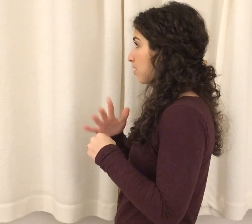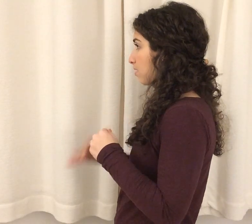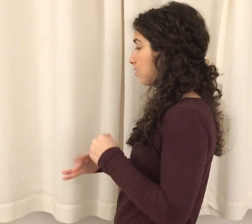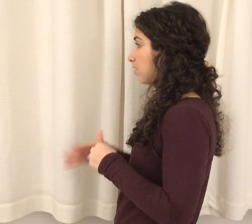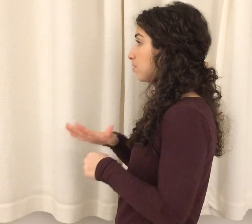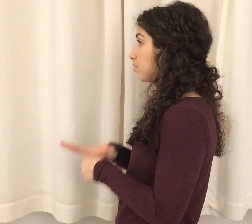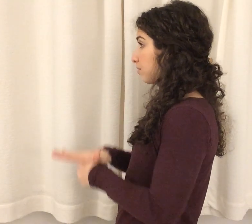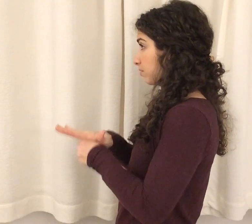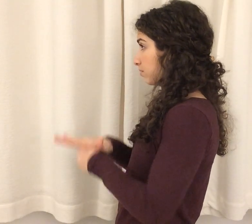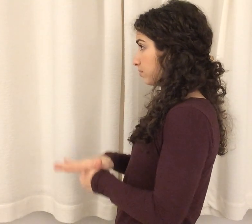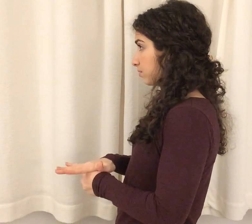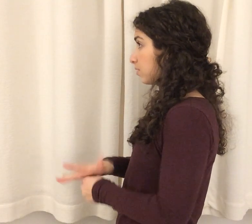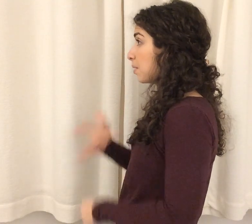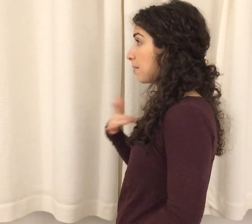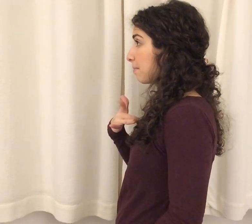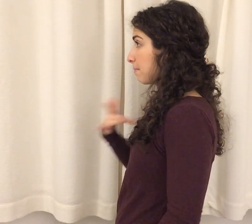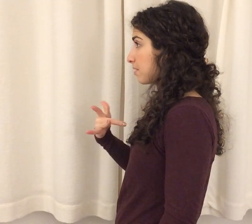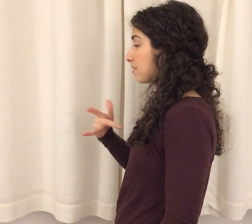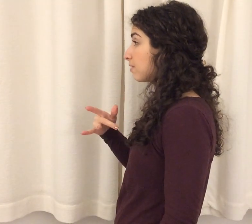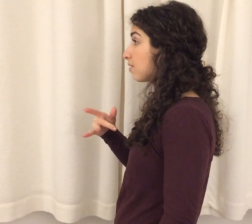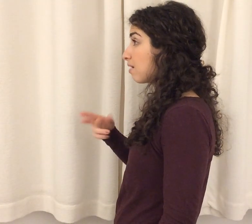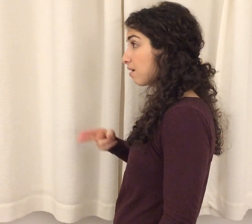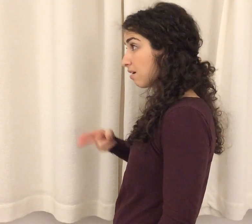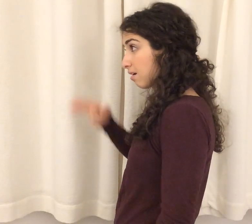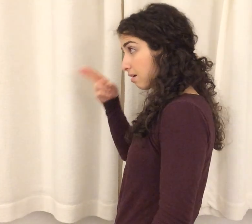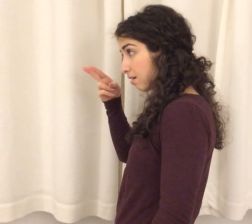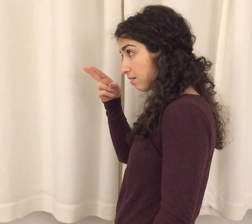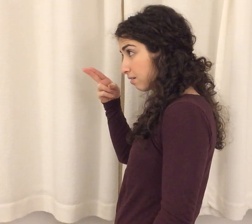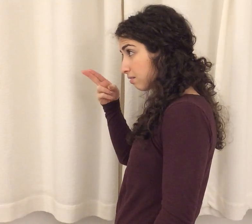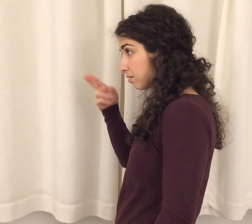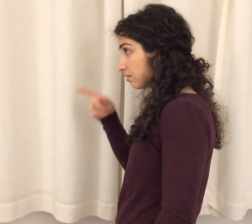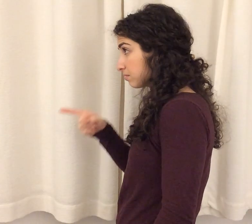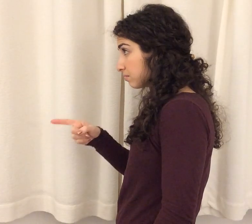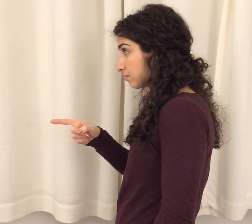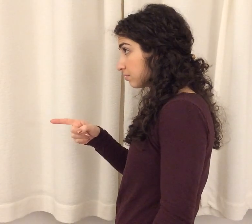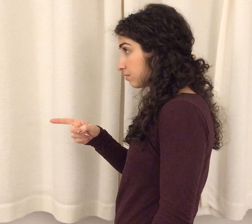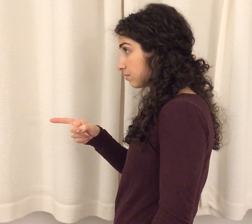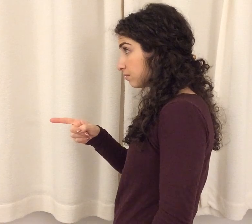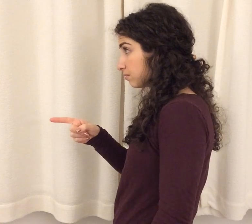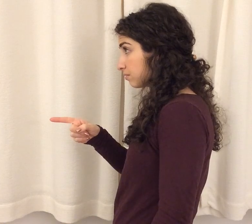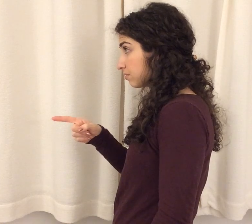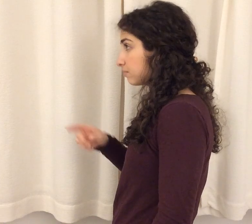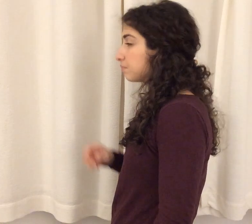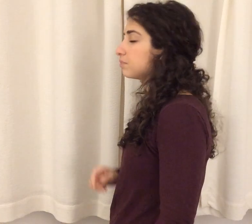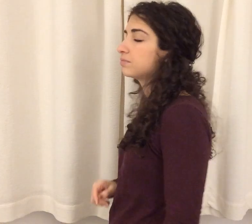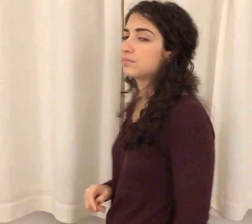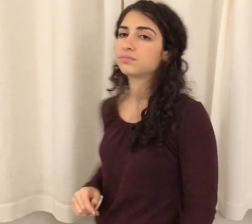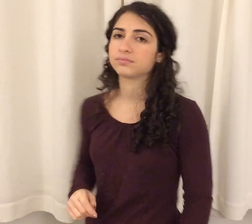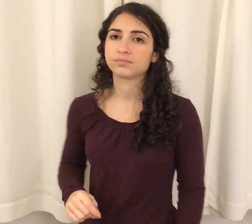"blood pressure tend high you?"